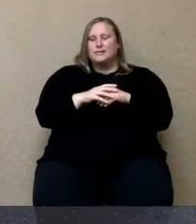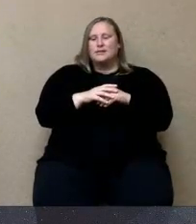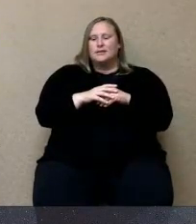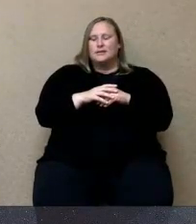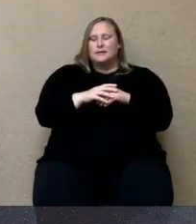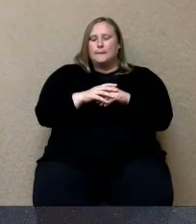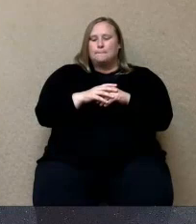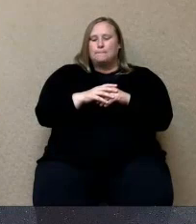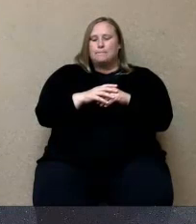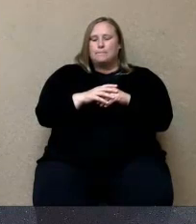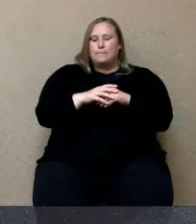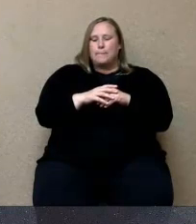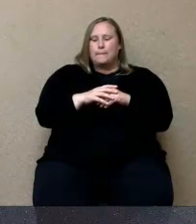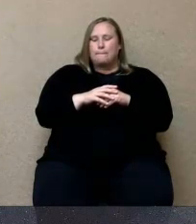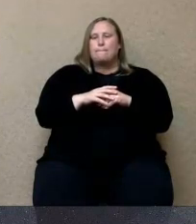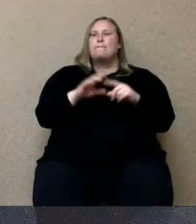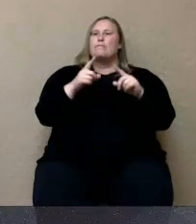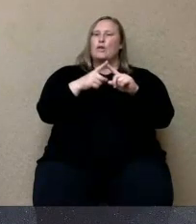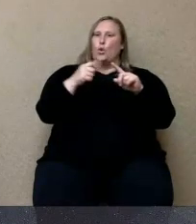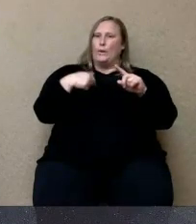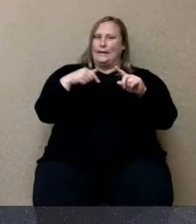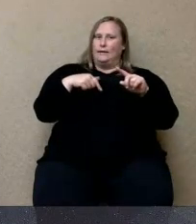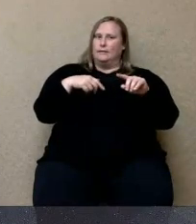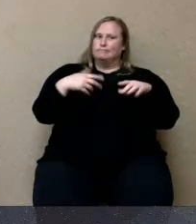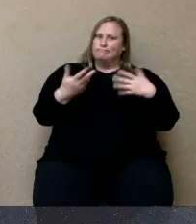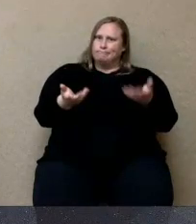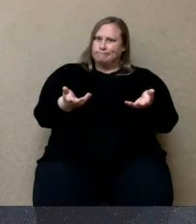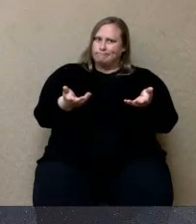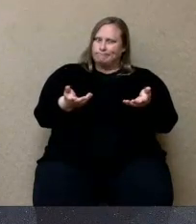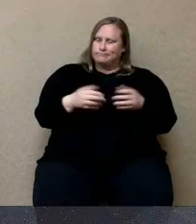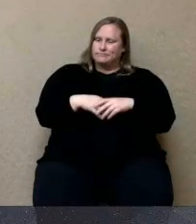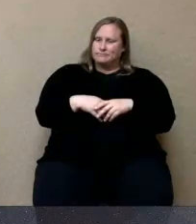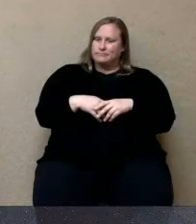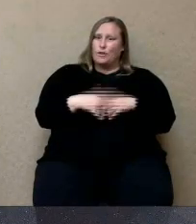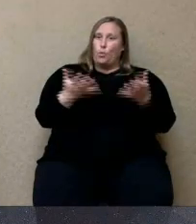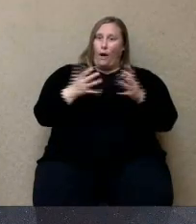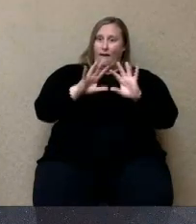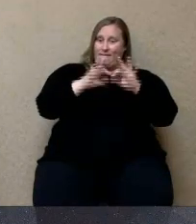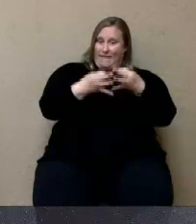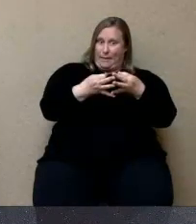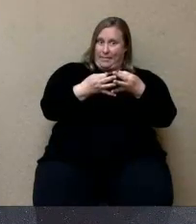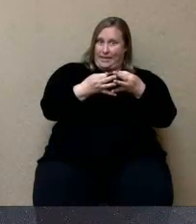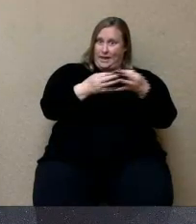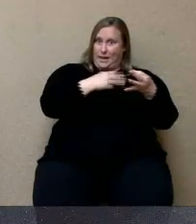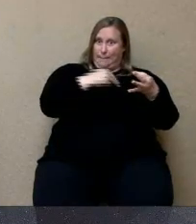that we often encourage family members to be the ones who are